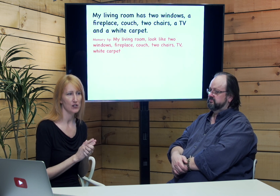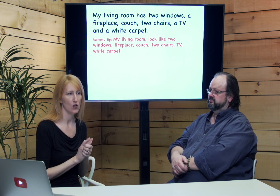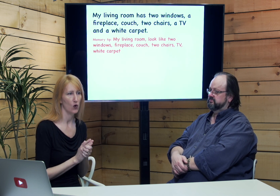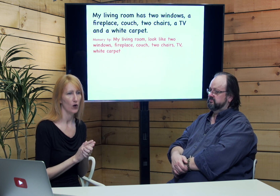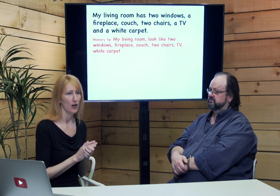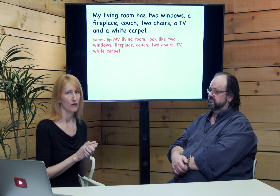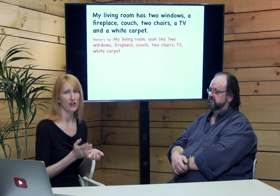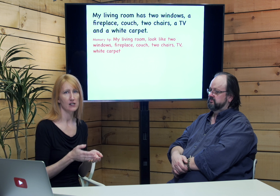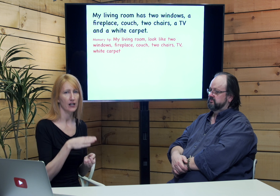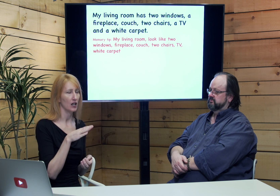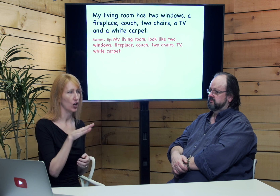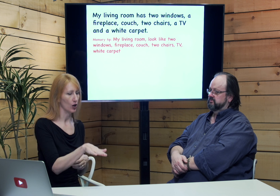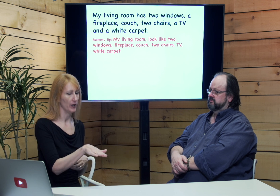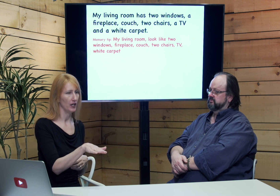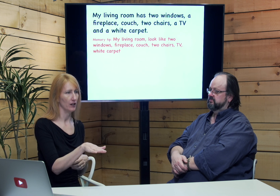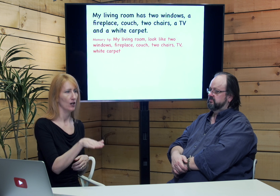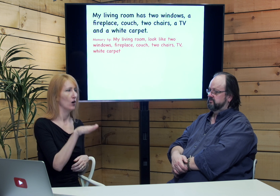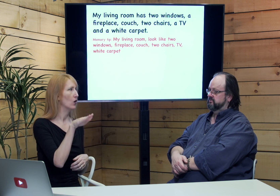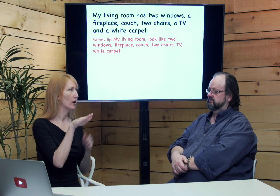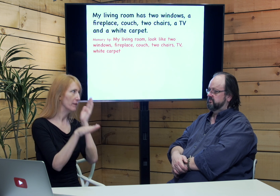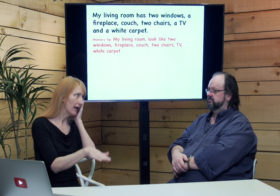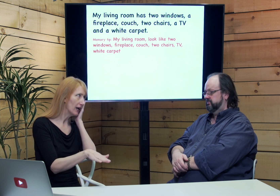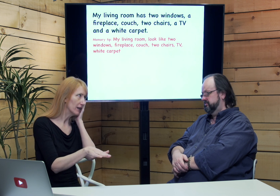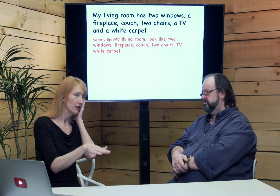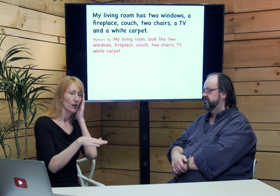So, for things like a carpet or a bed or